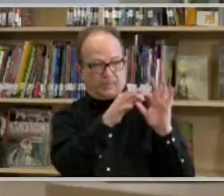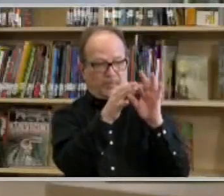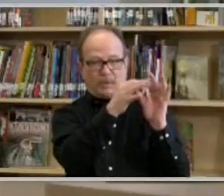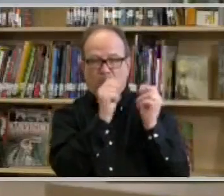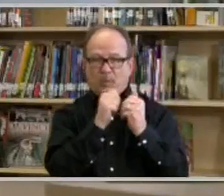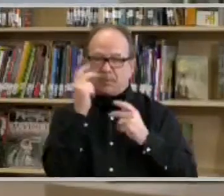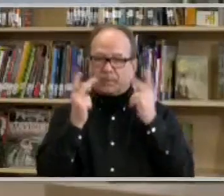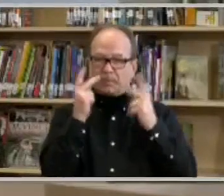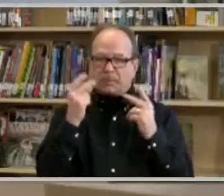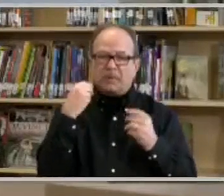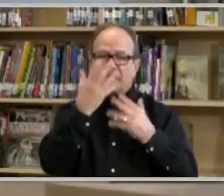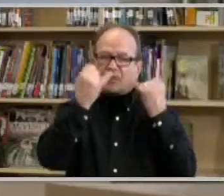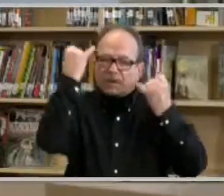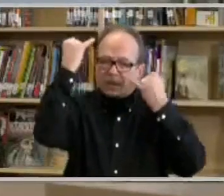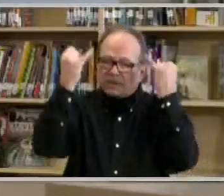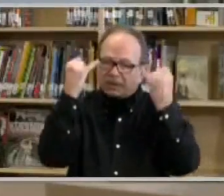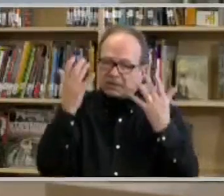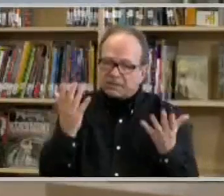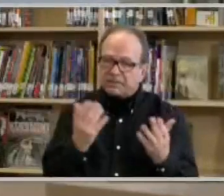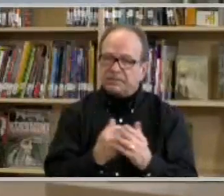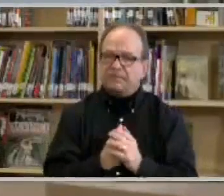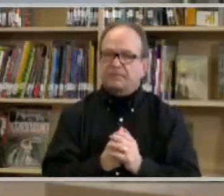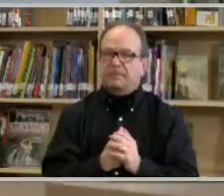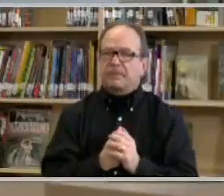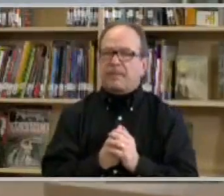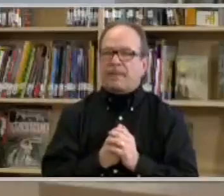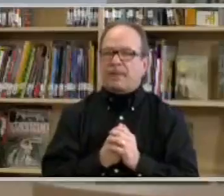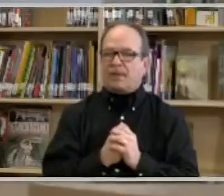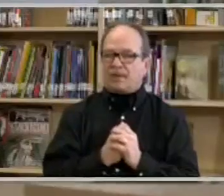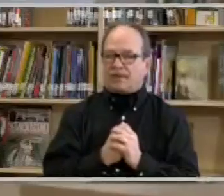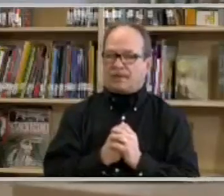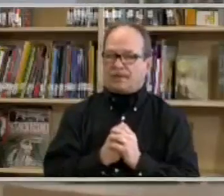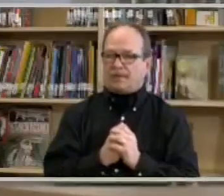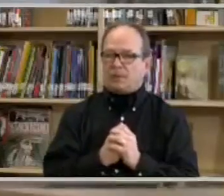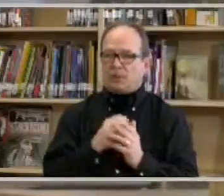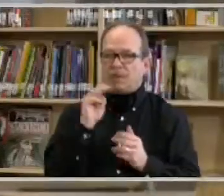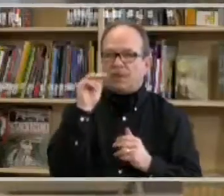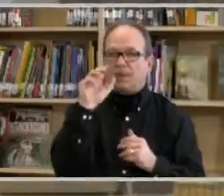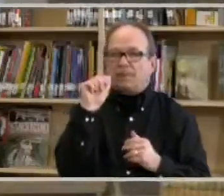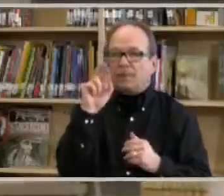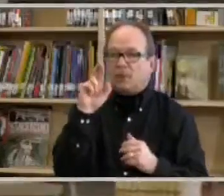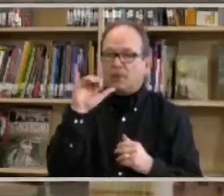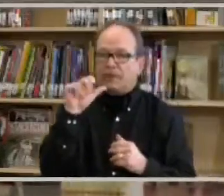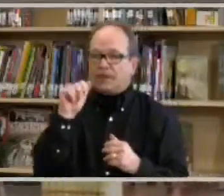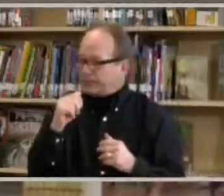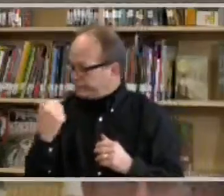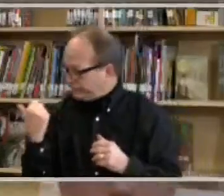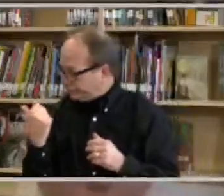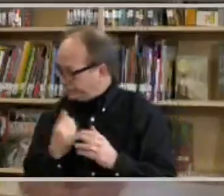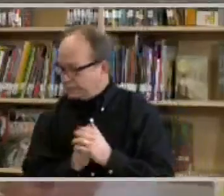COMMUNITY PARTNER THAT IS WILLING TO WORK WITH PEOPLE WHO HAVE LESS TRADITIONAL IDEAS.